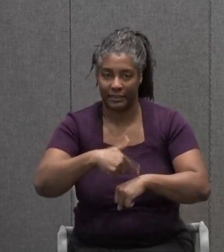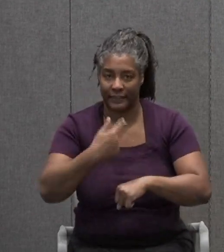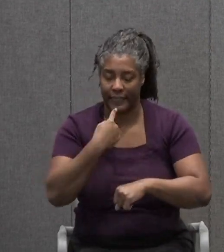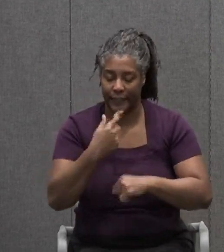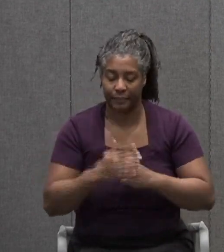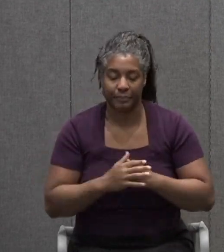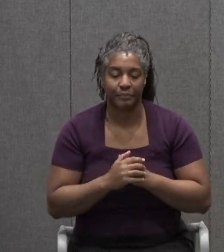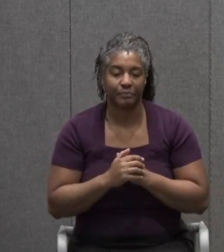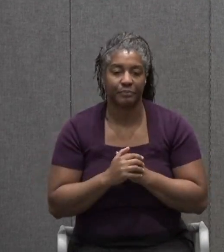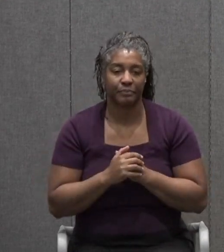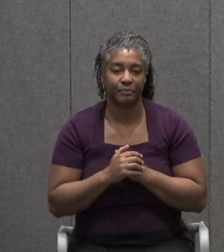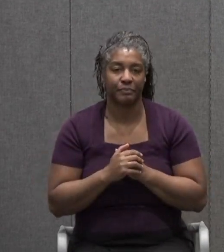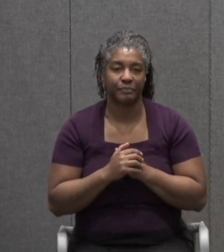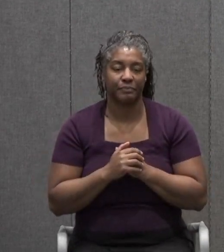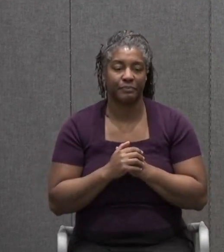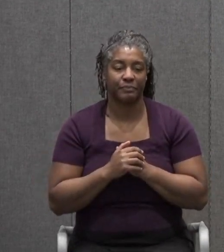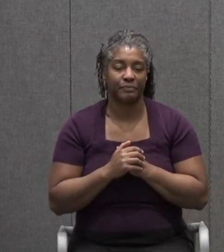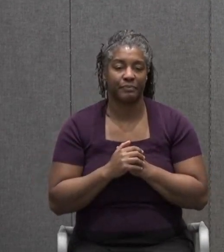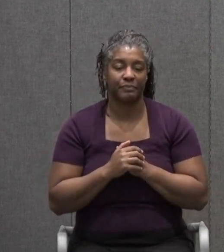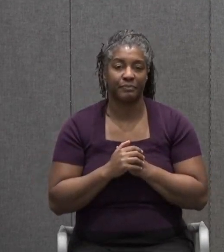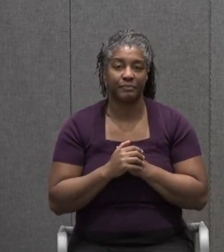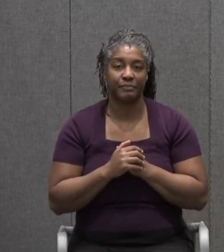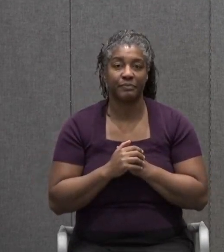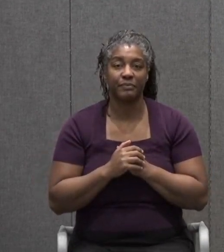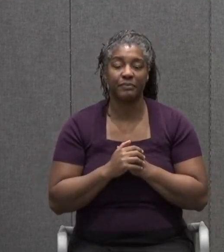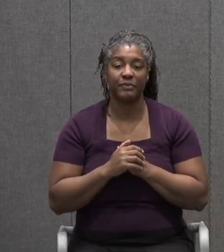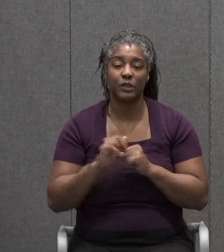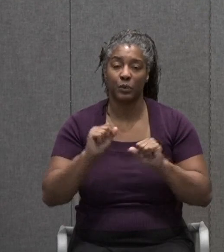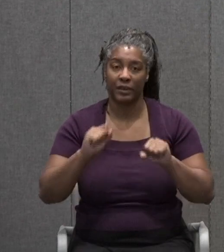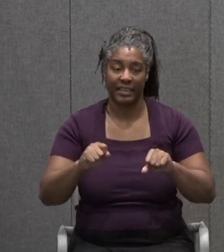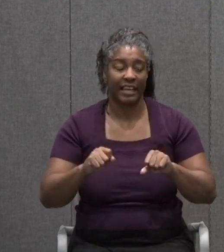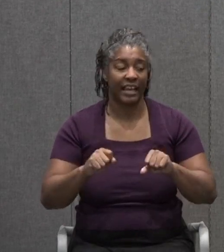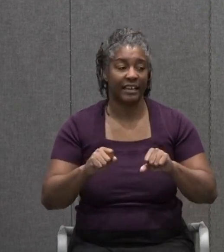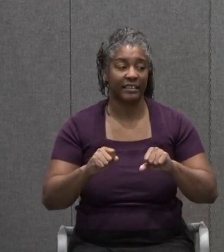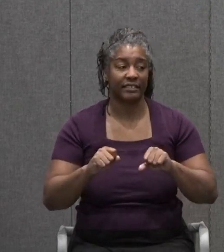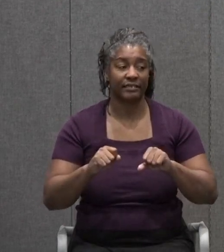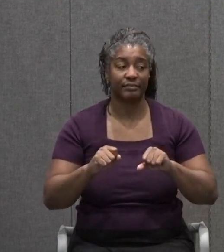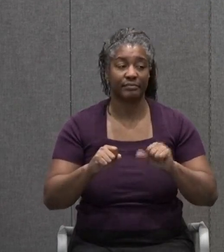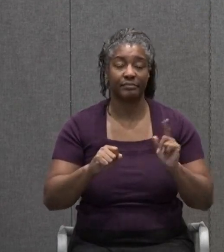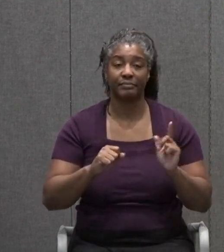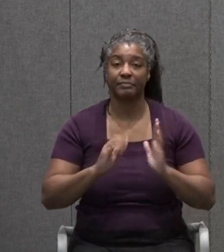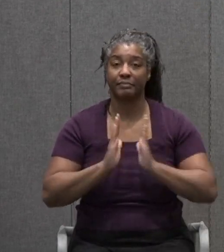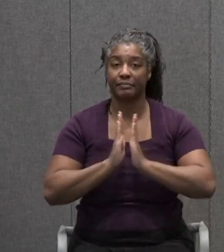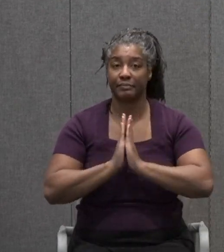You can take your hands to heart center if you'd like. Keep those shoulders down away from the ears.